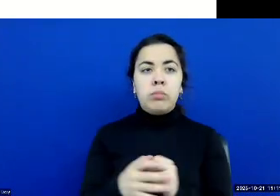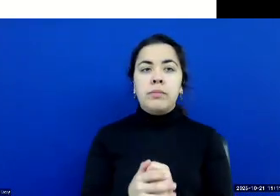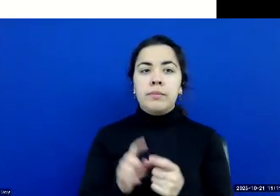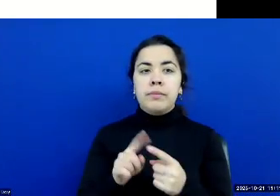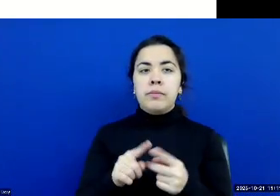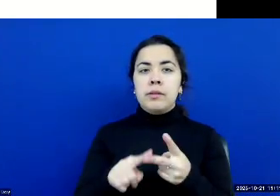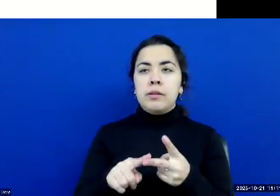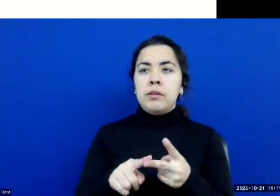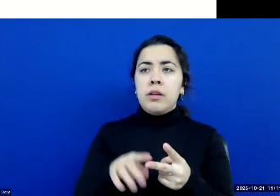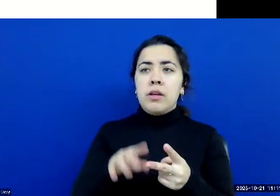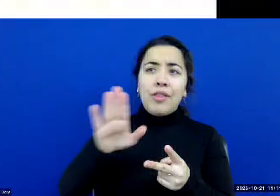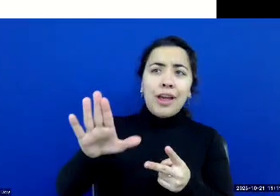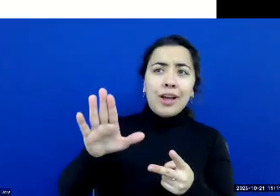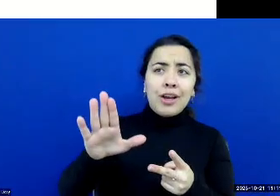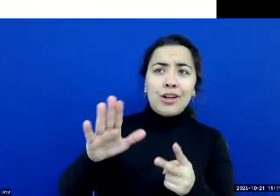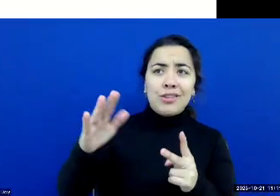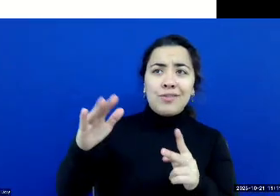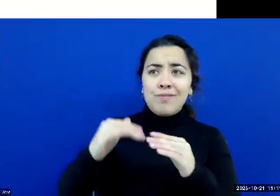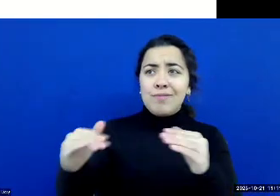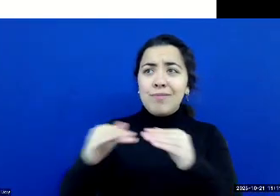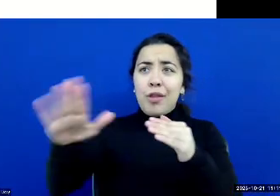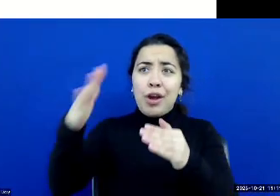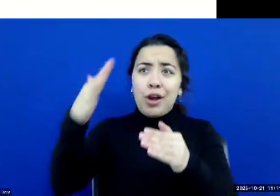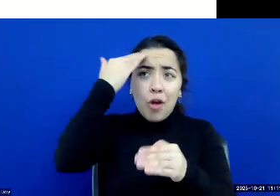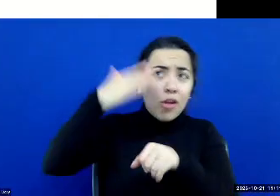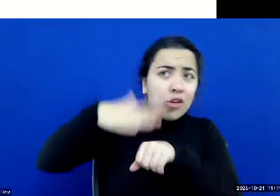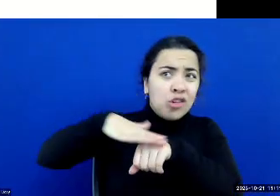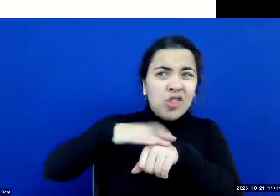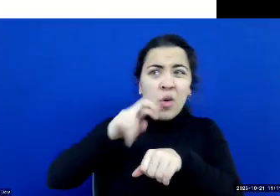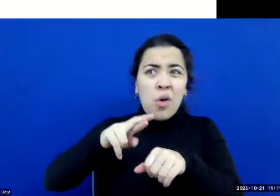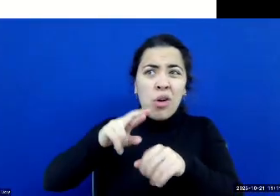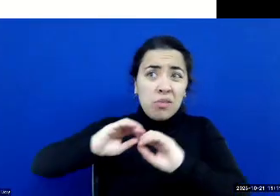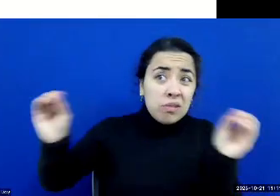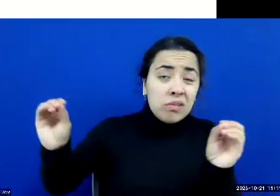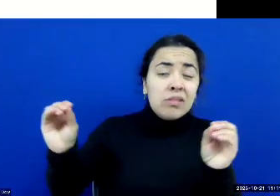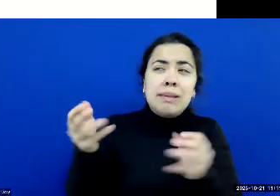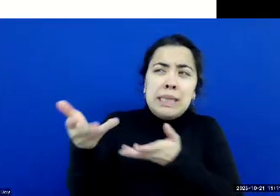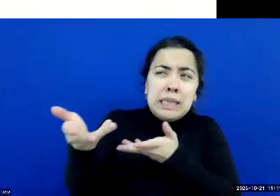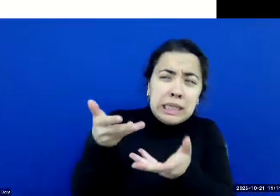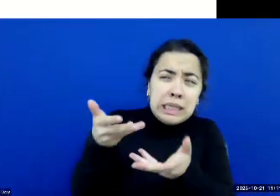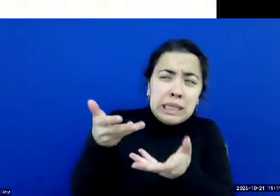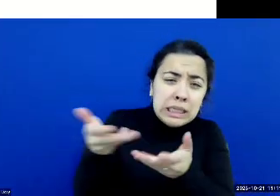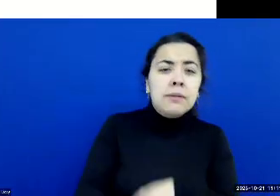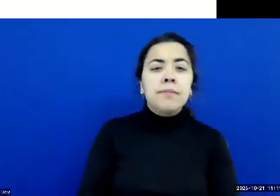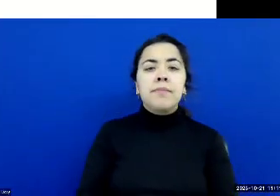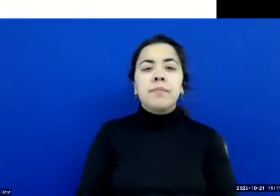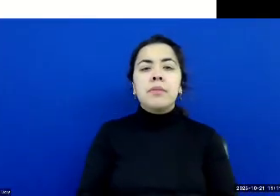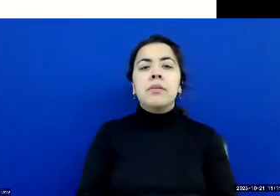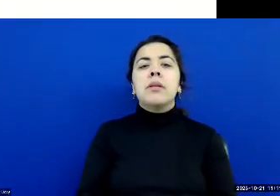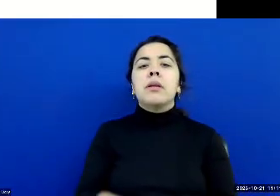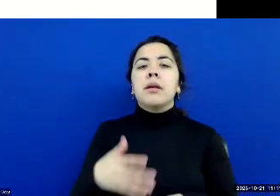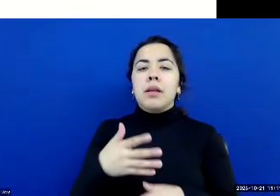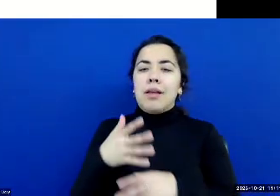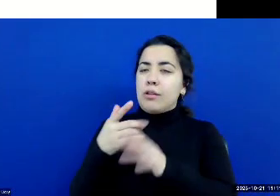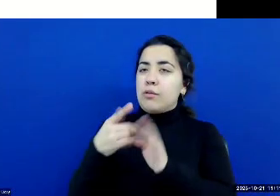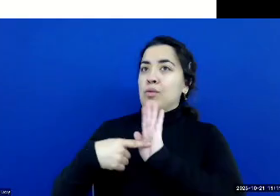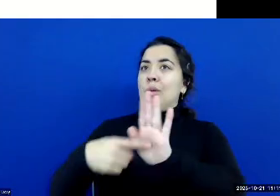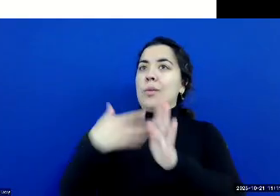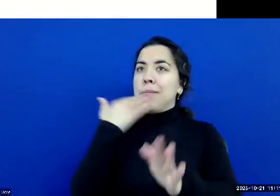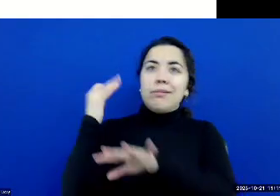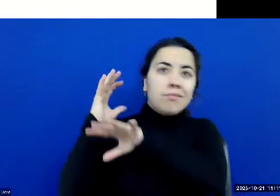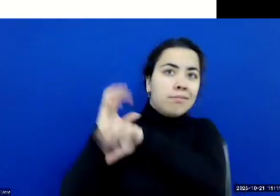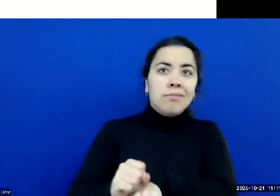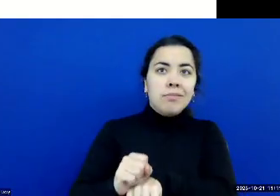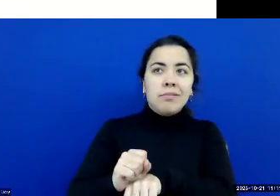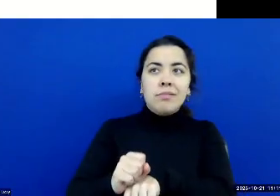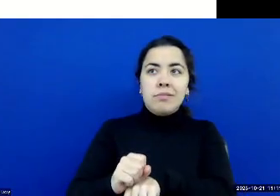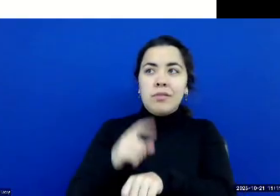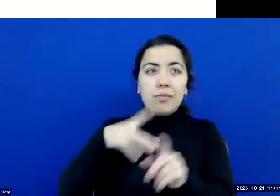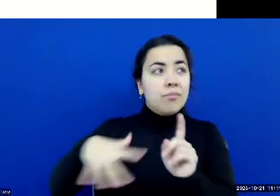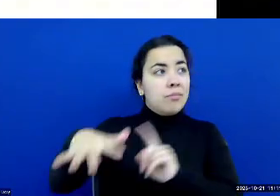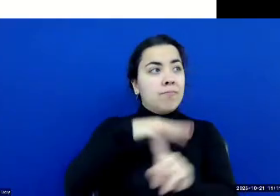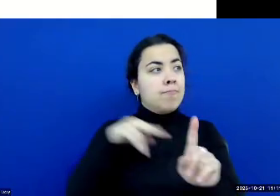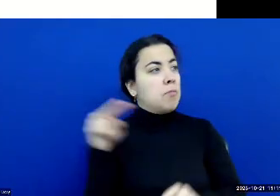Kathleen DeForest: Meet people where they are, bring it into meetings and onboardings that already exist, and then model best practices for the people who are around you.